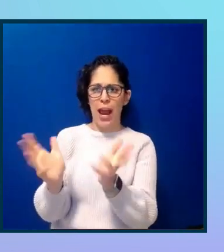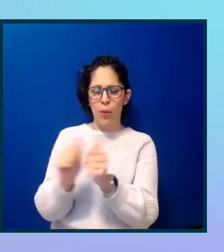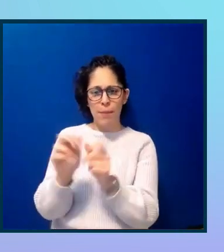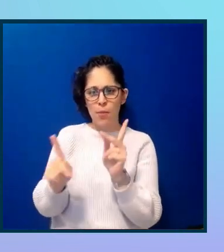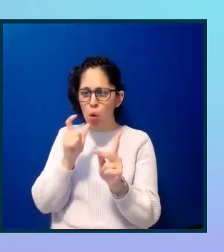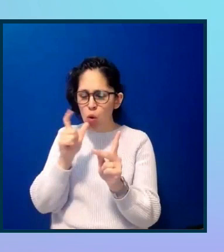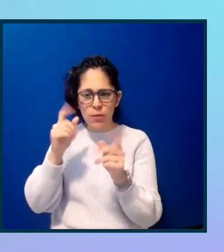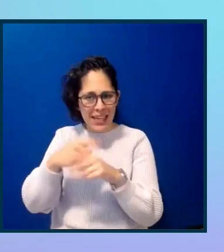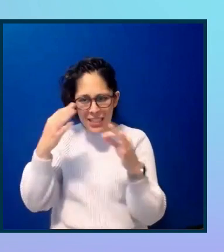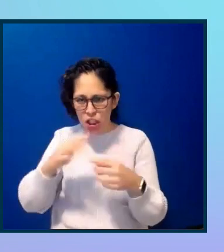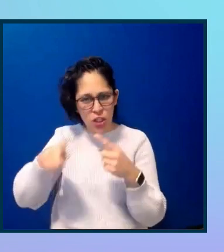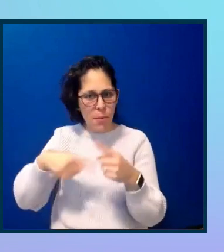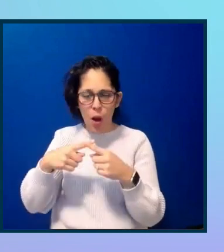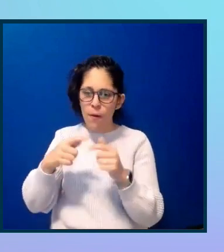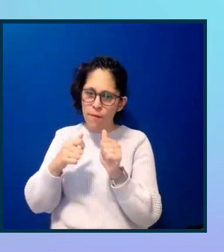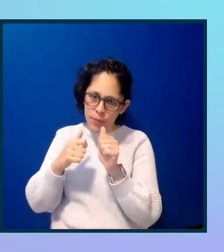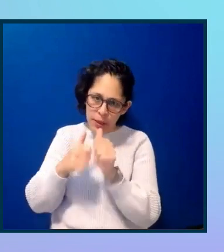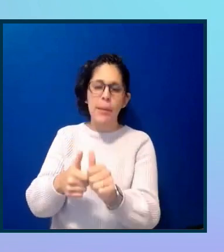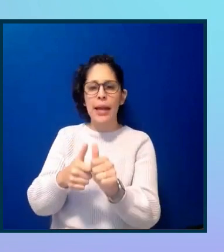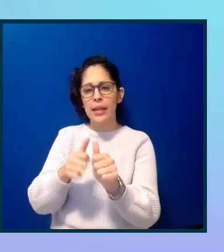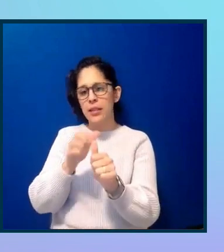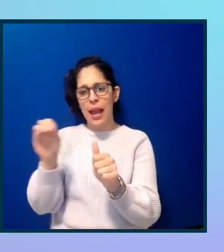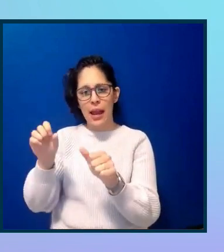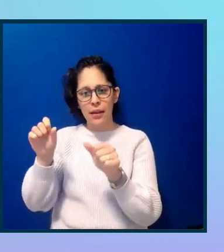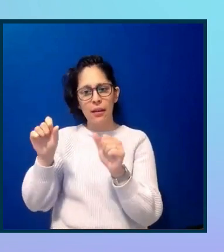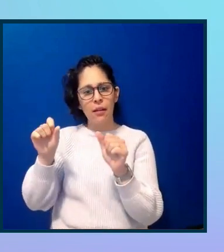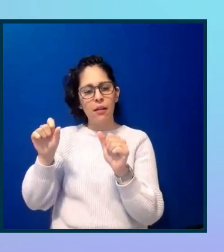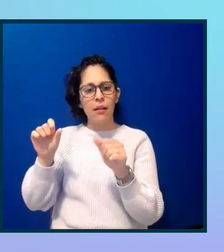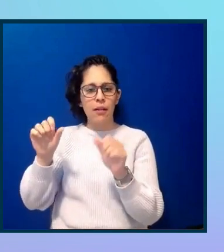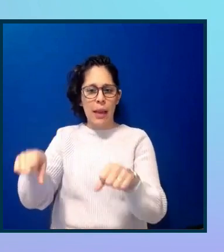I would love for somebody to get a hold of me in that. Next question.